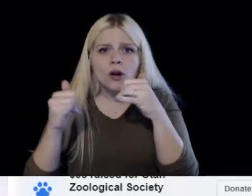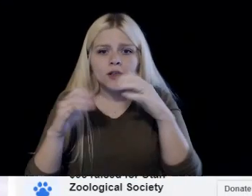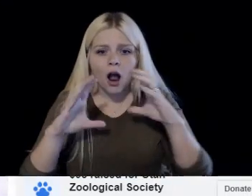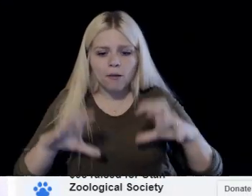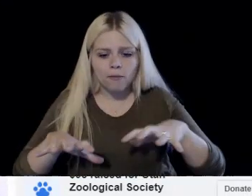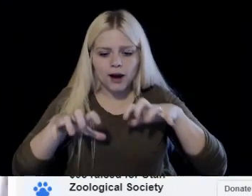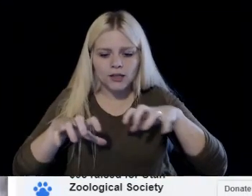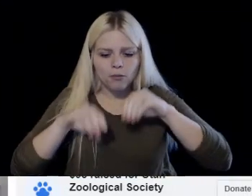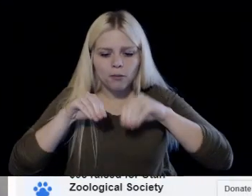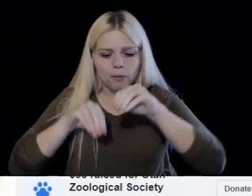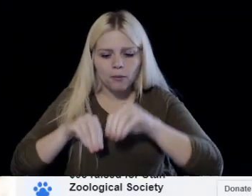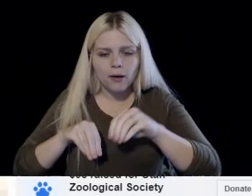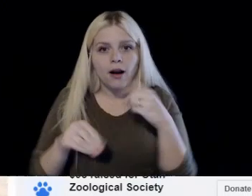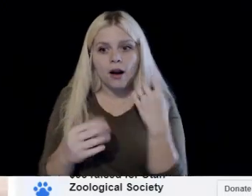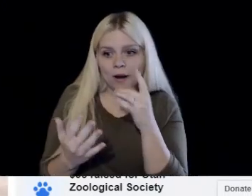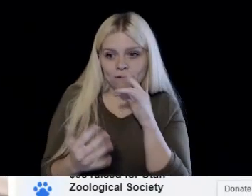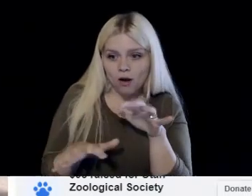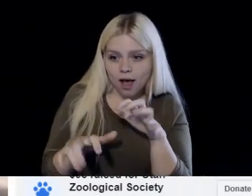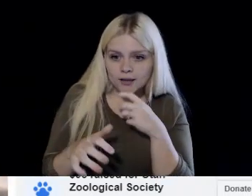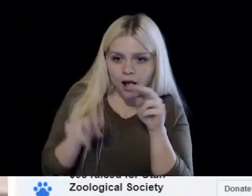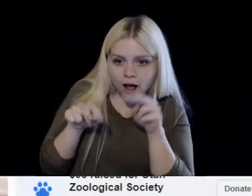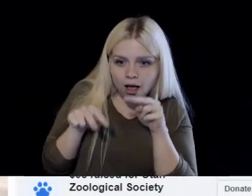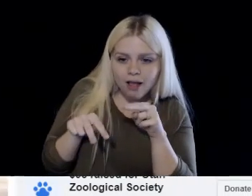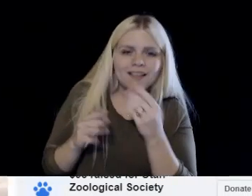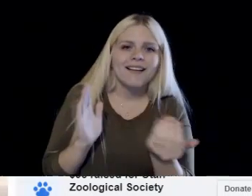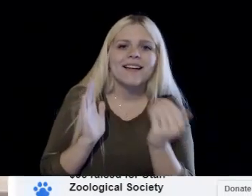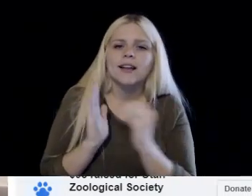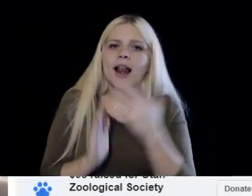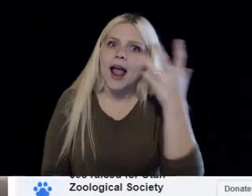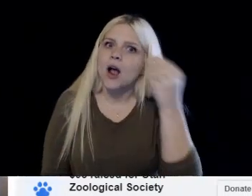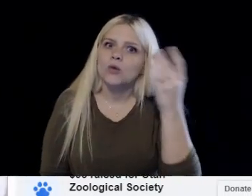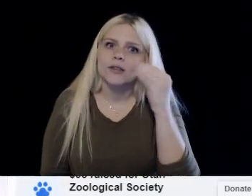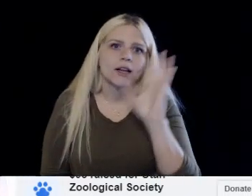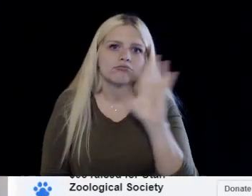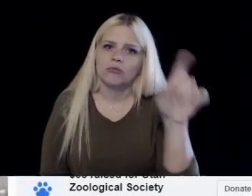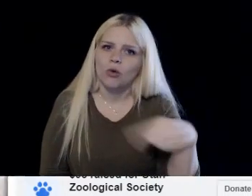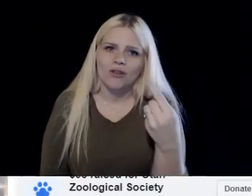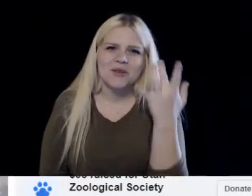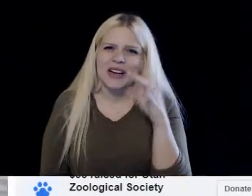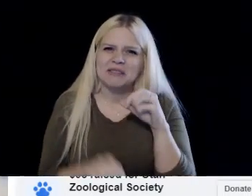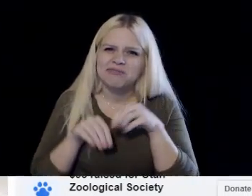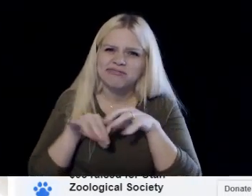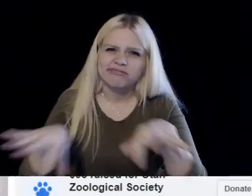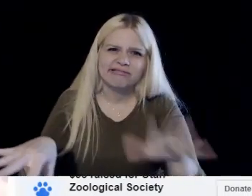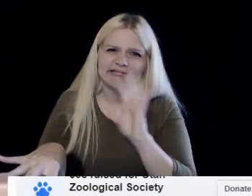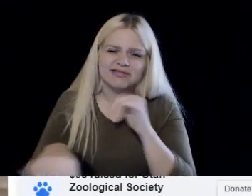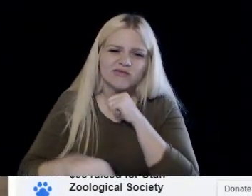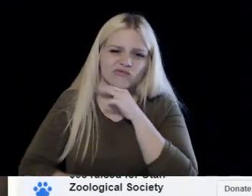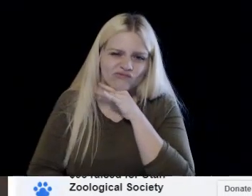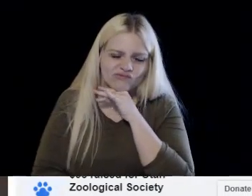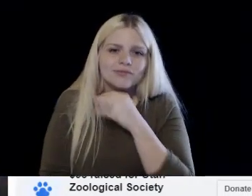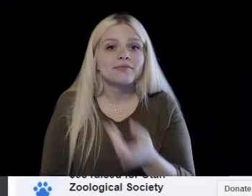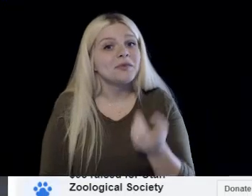Erica: Aha! Joanne: But again, outside toy only. Erica: So while we're all stuck looking for things to do in quarantine, and maybe your pets tired of